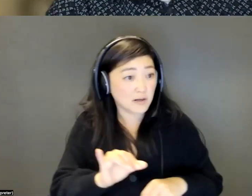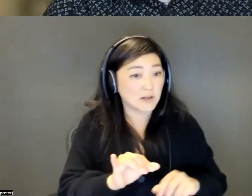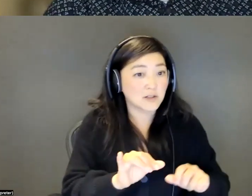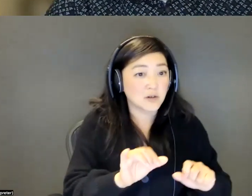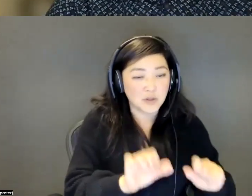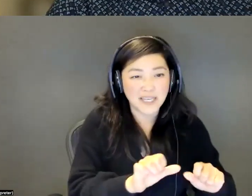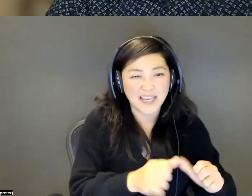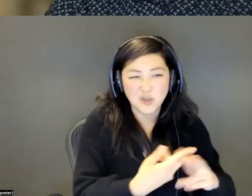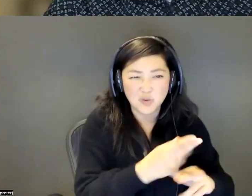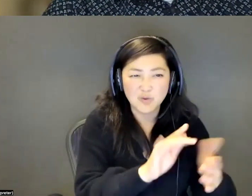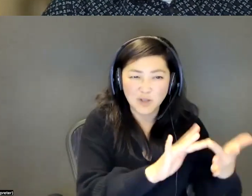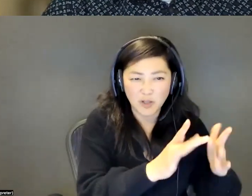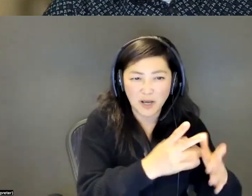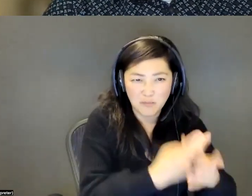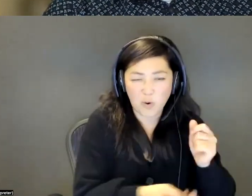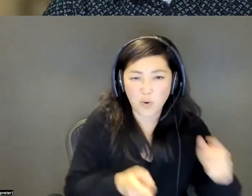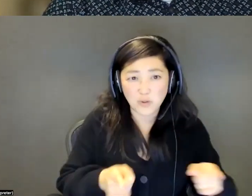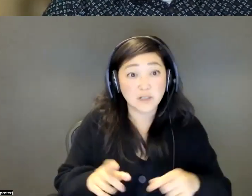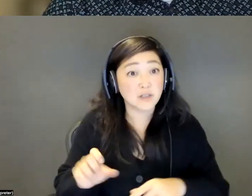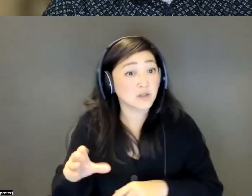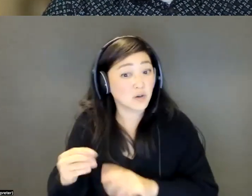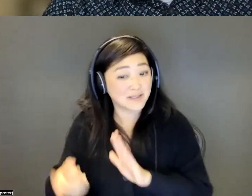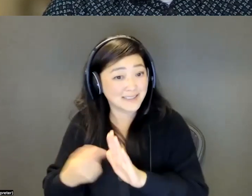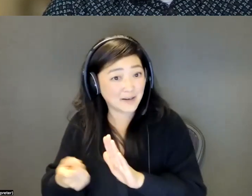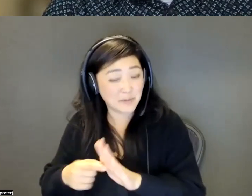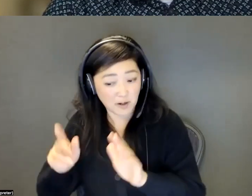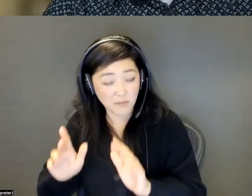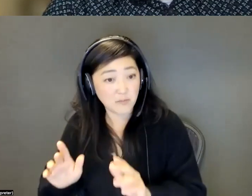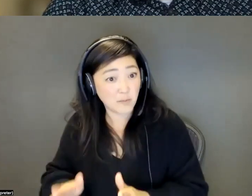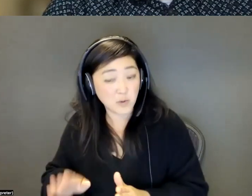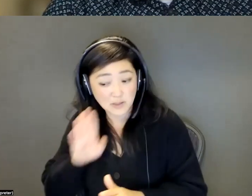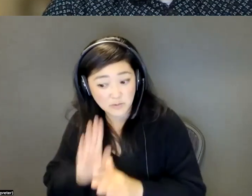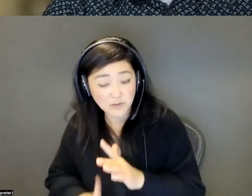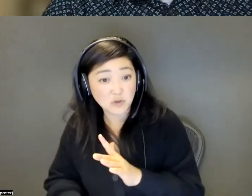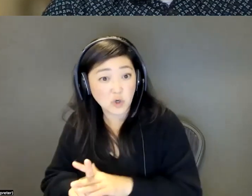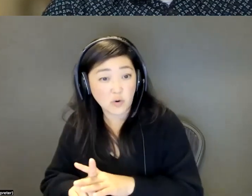That doesn't work for our global audience, obviously, but again, they're very communicative.